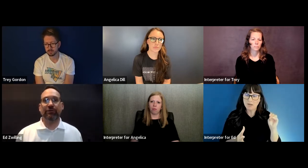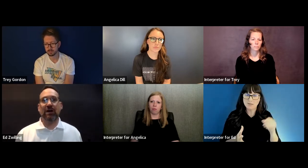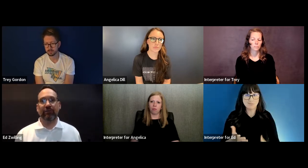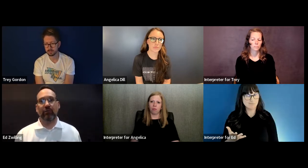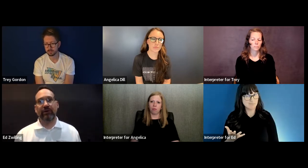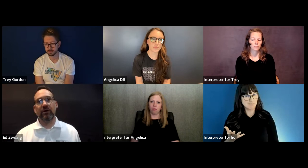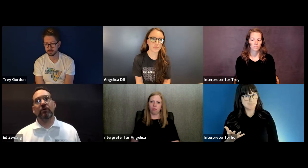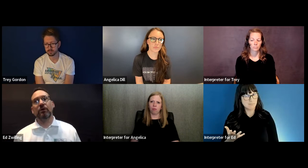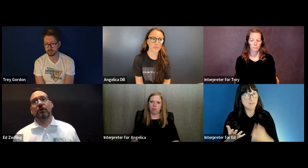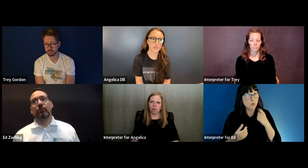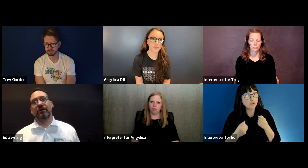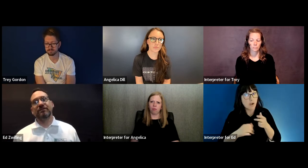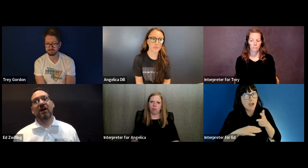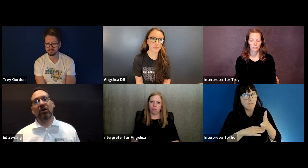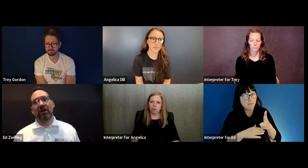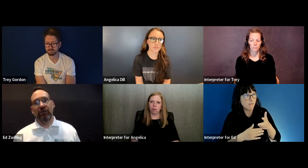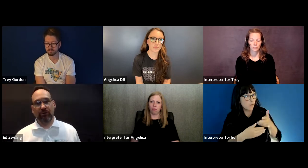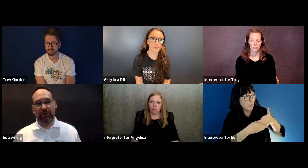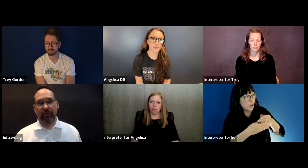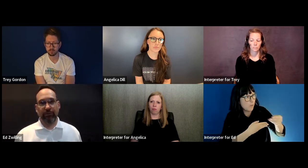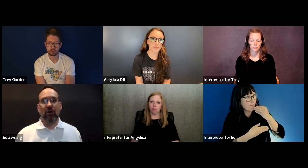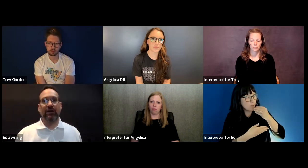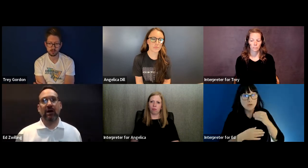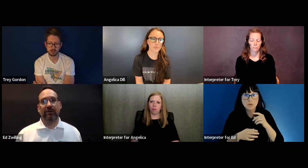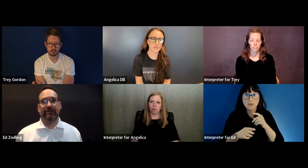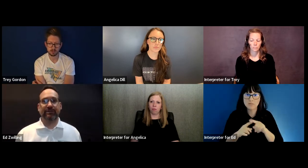the drive through window but it's not great when you're dealing with your cardiologist